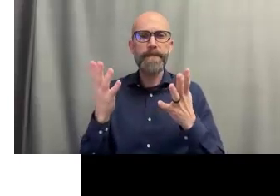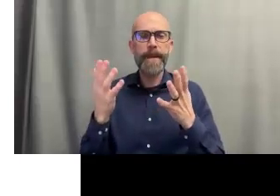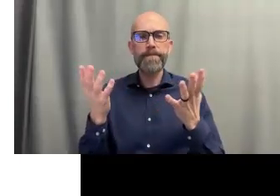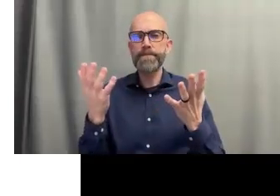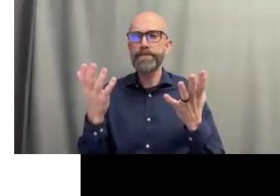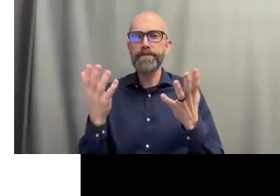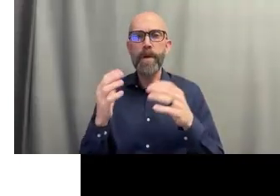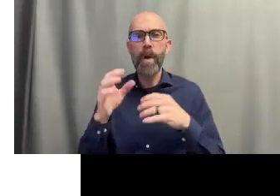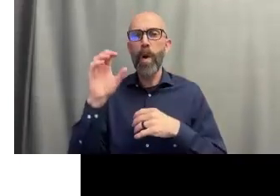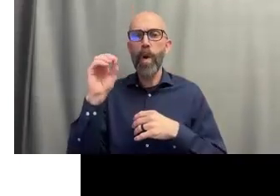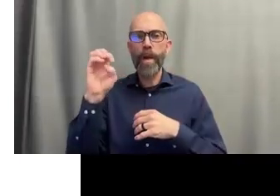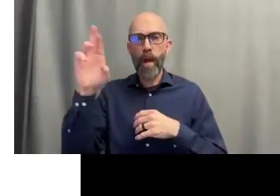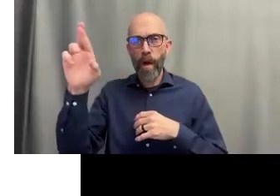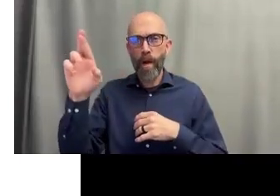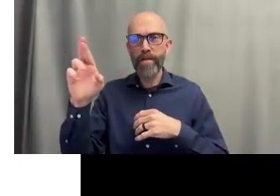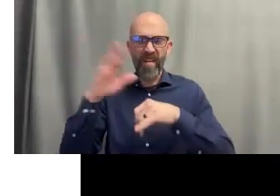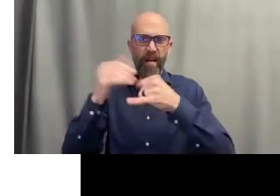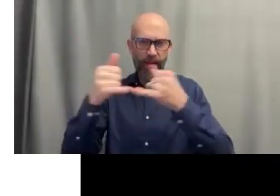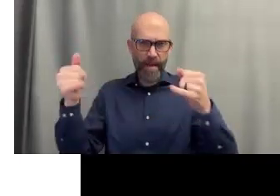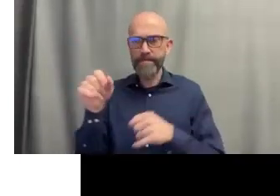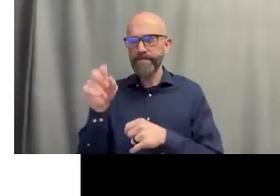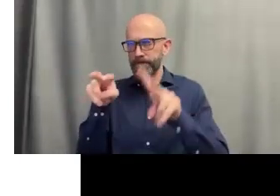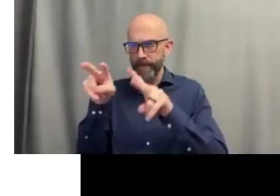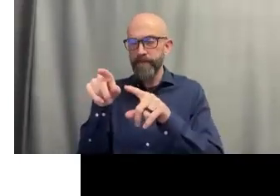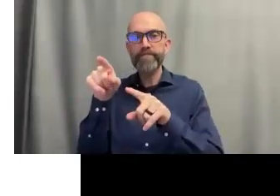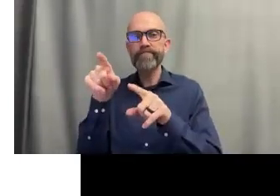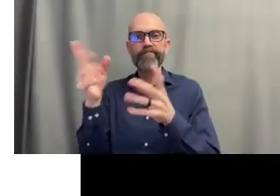an OER that's online, that will all be packaged for you,